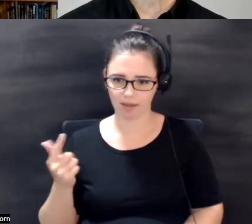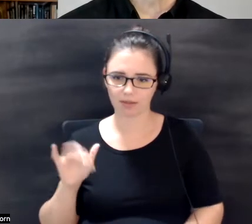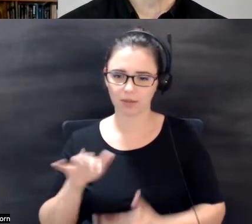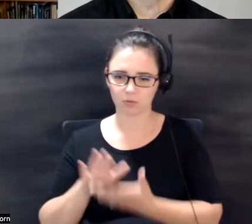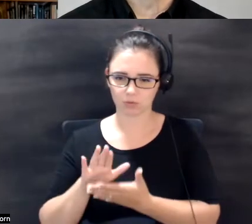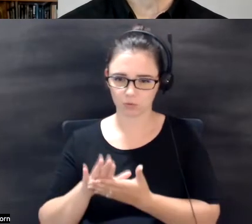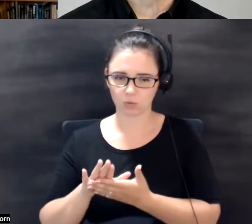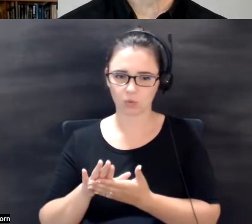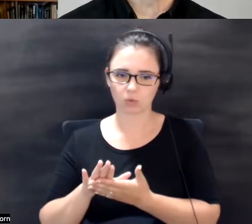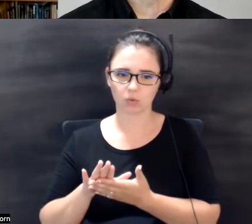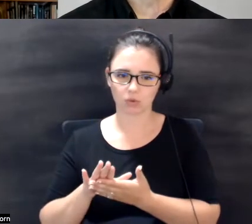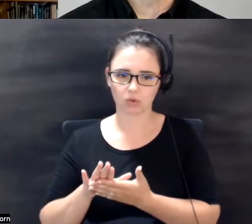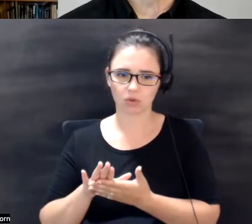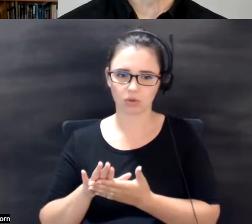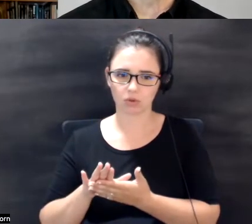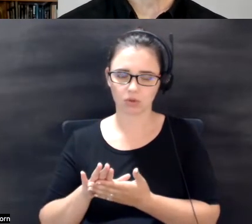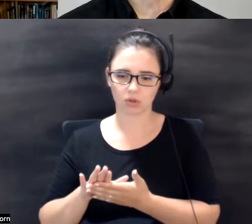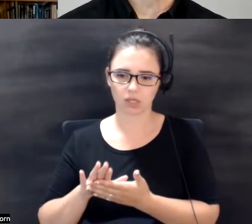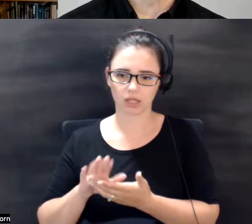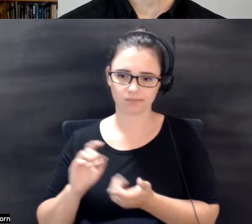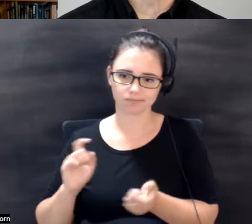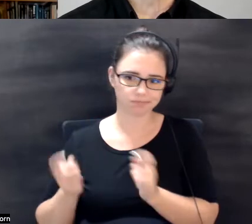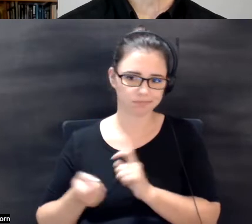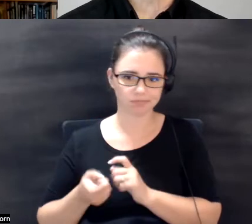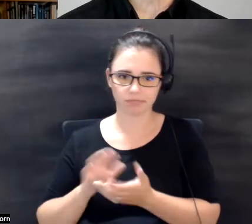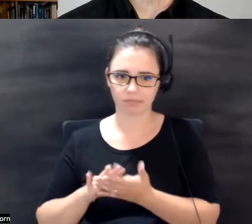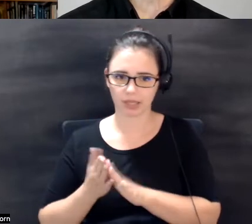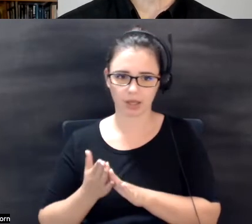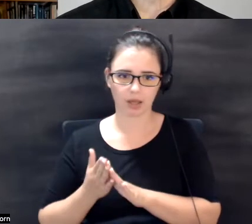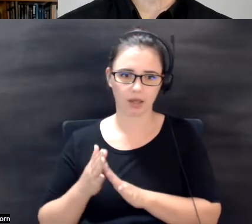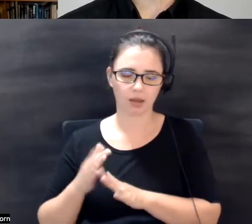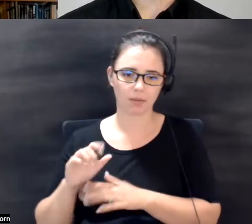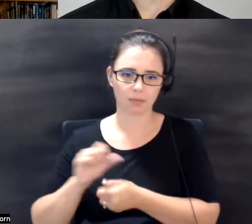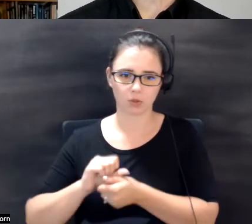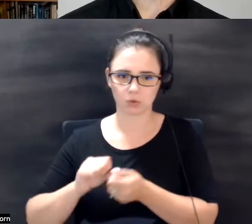um, turned, excuse me, was turned into a torture place where they killed folks,